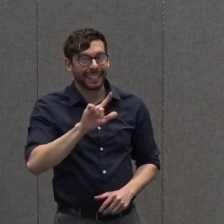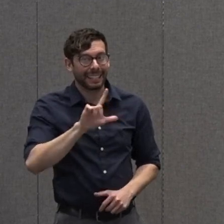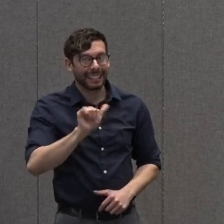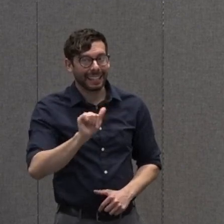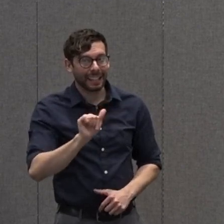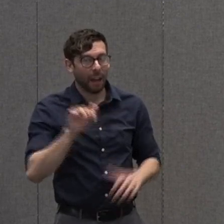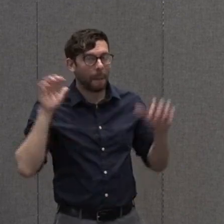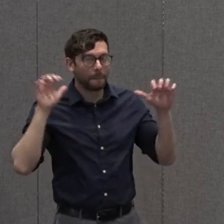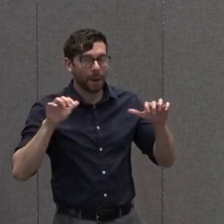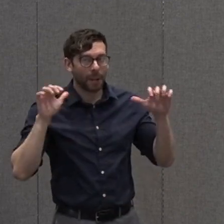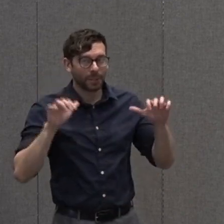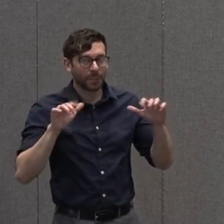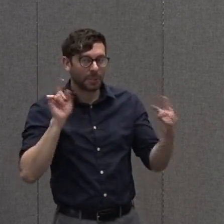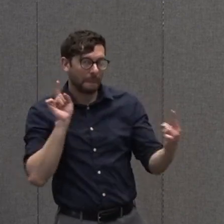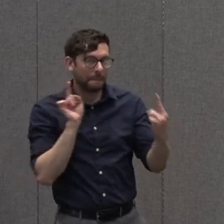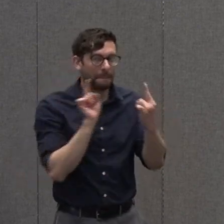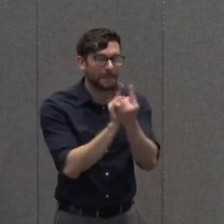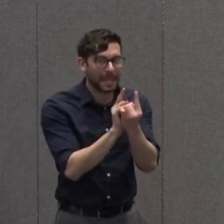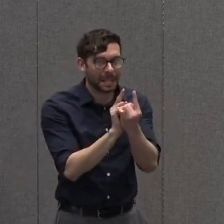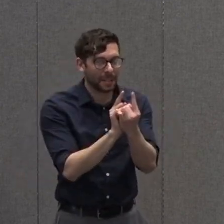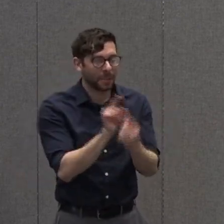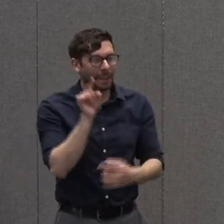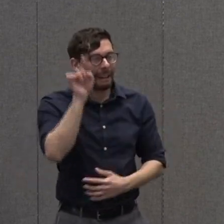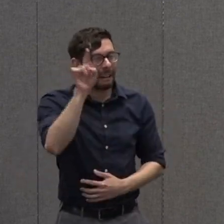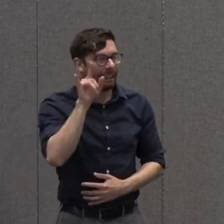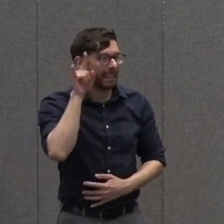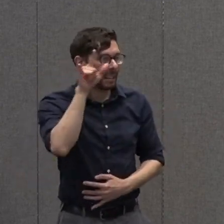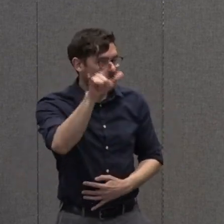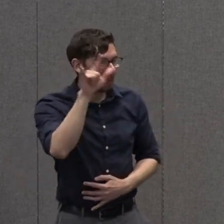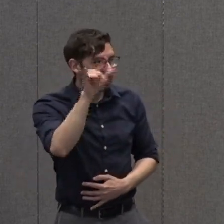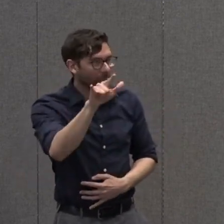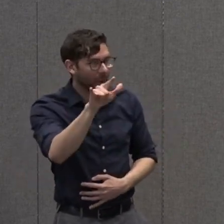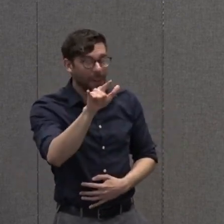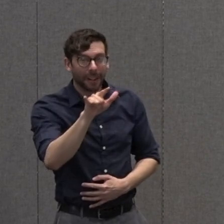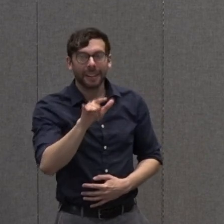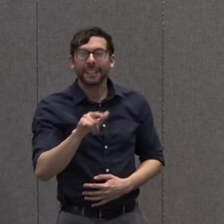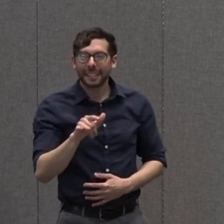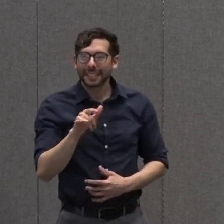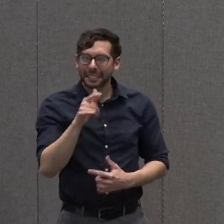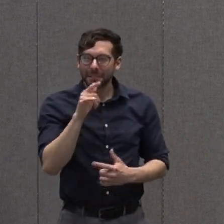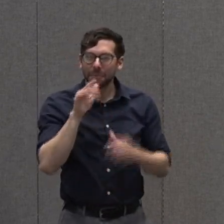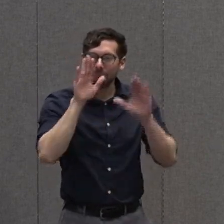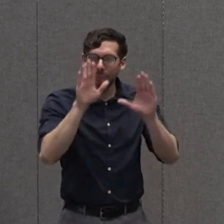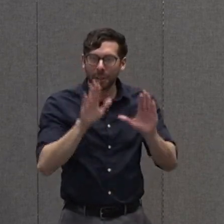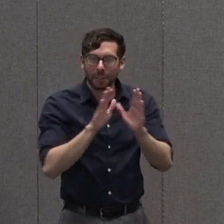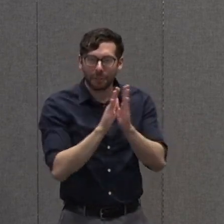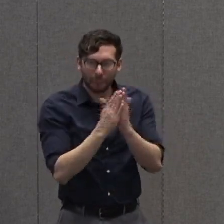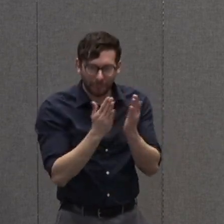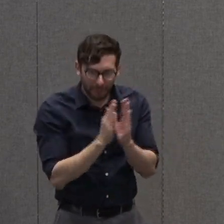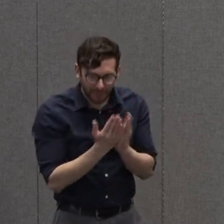about people who think it's kind of different here, in the southwest. She's the star of a children's book.